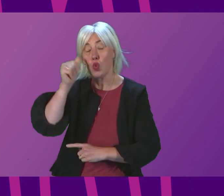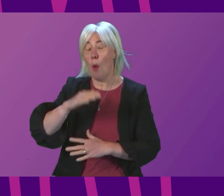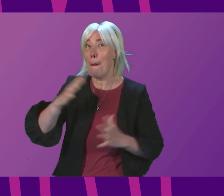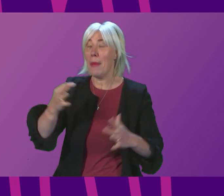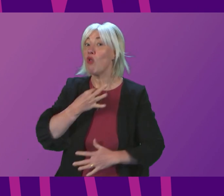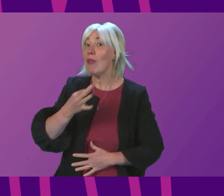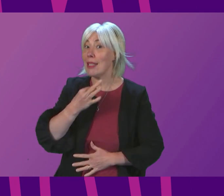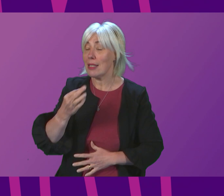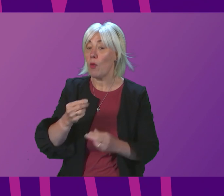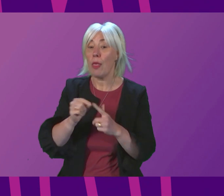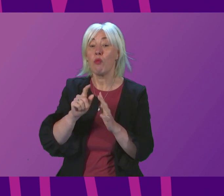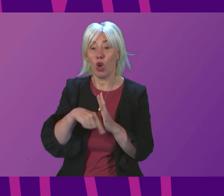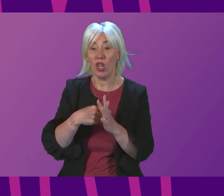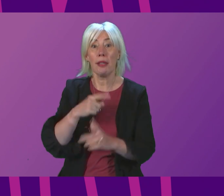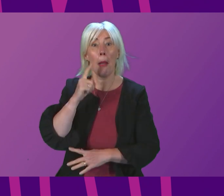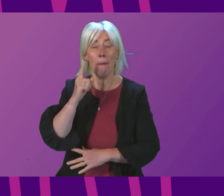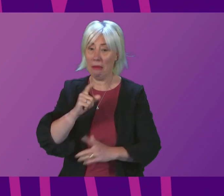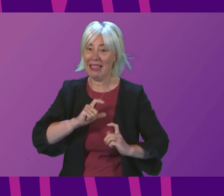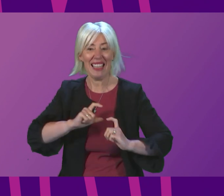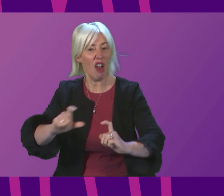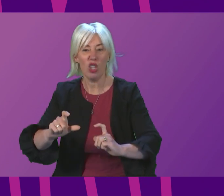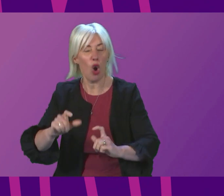project, but carried on regardless.